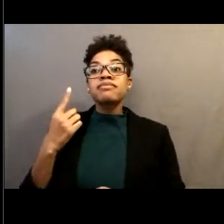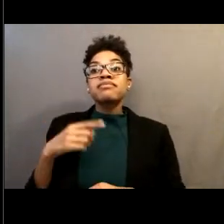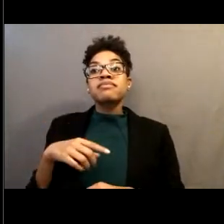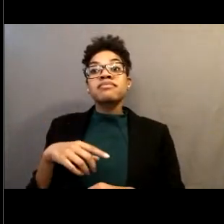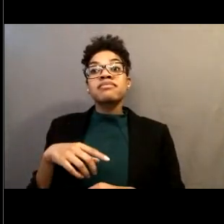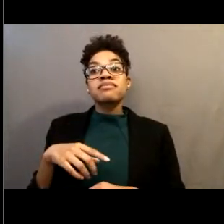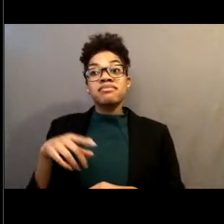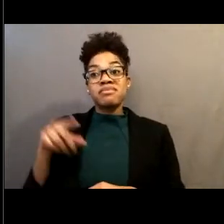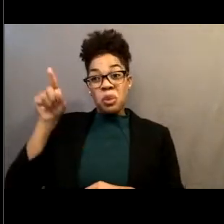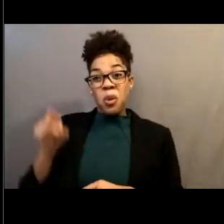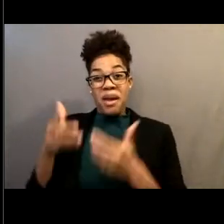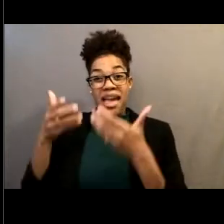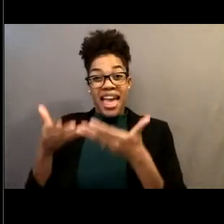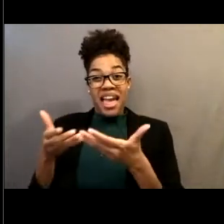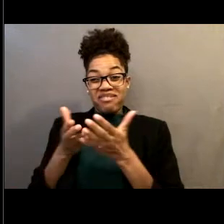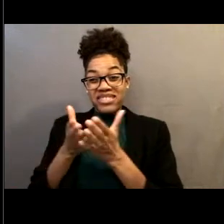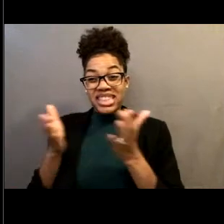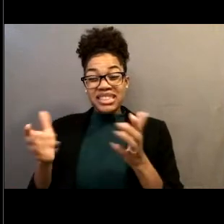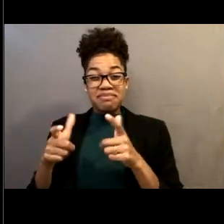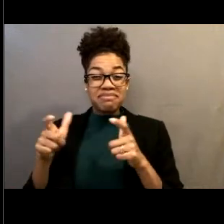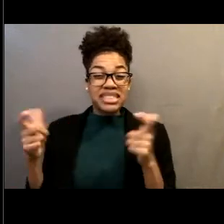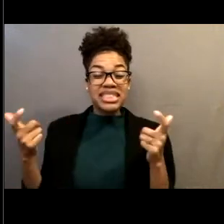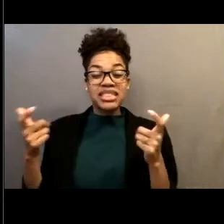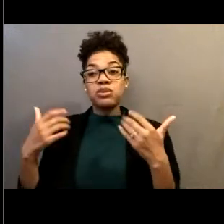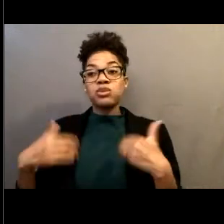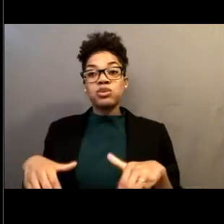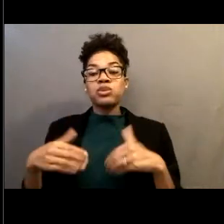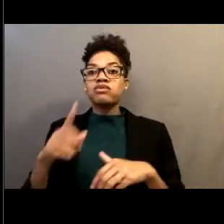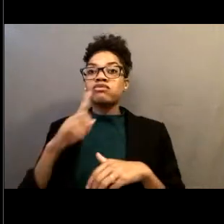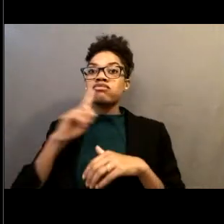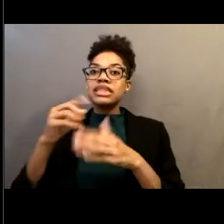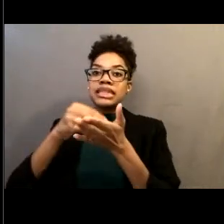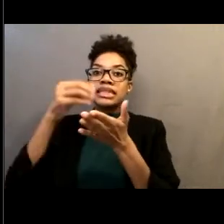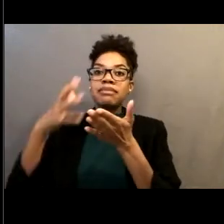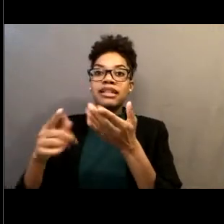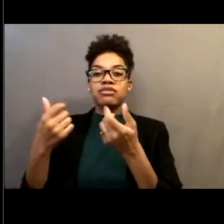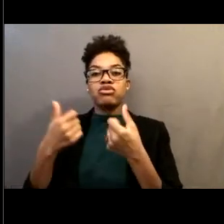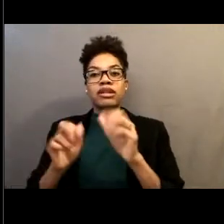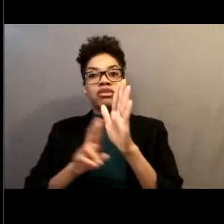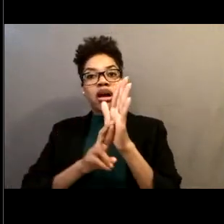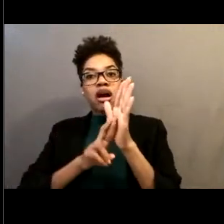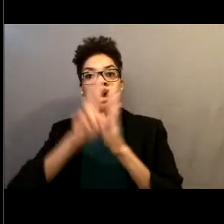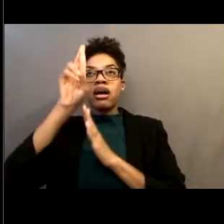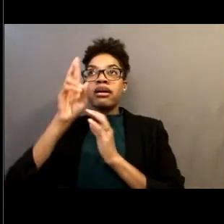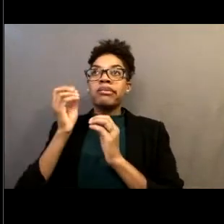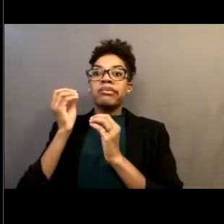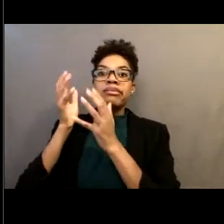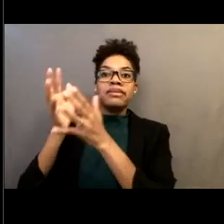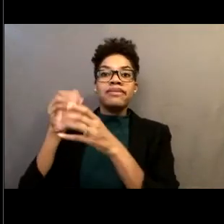takes a big rocket, and those are expensive. What we're trying to do is reduce the size through miniaturization over time.